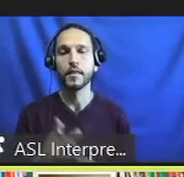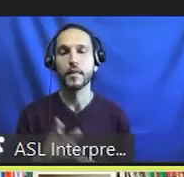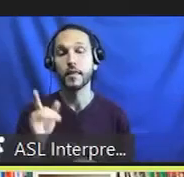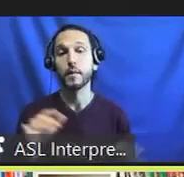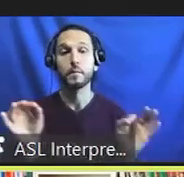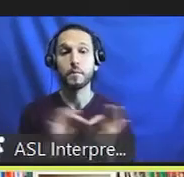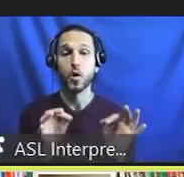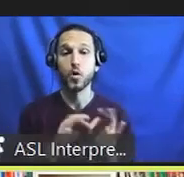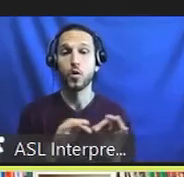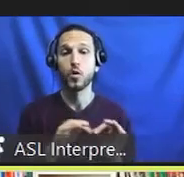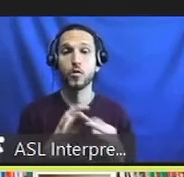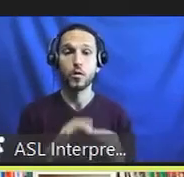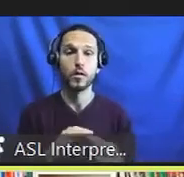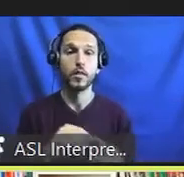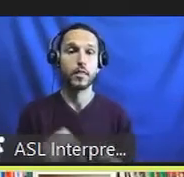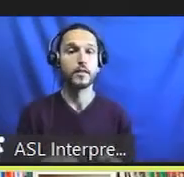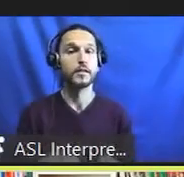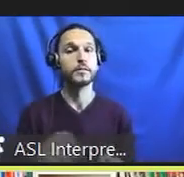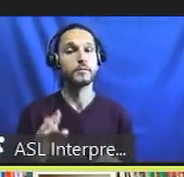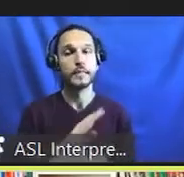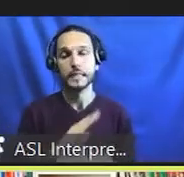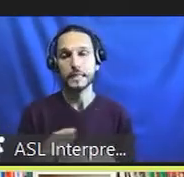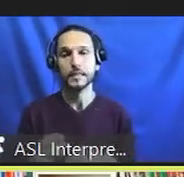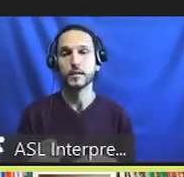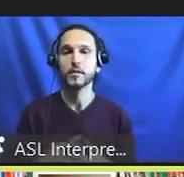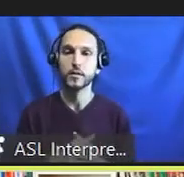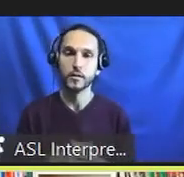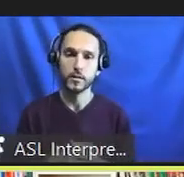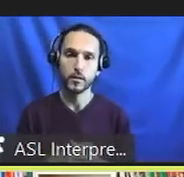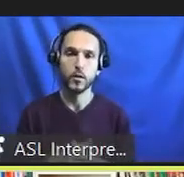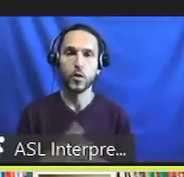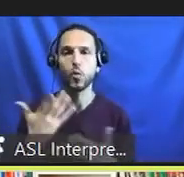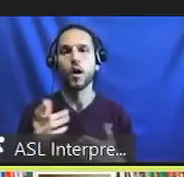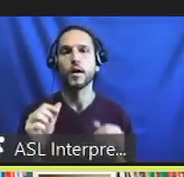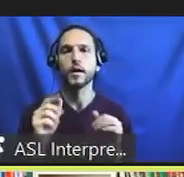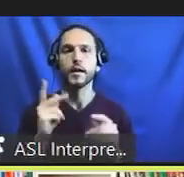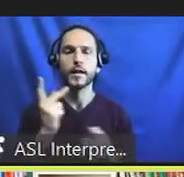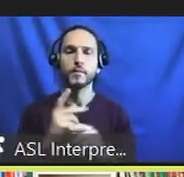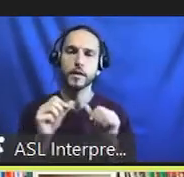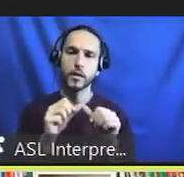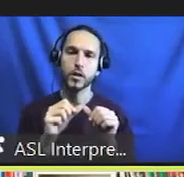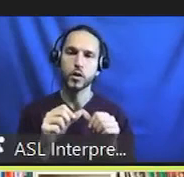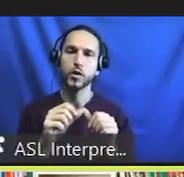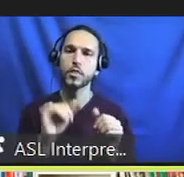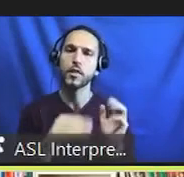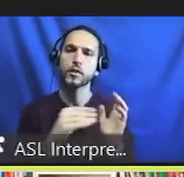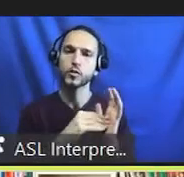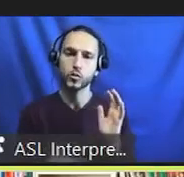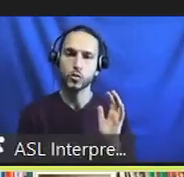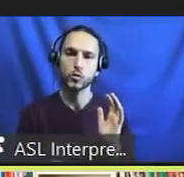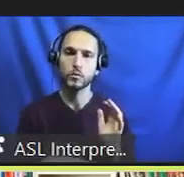is to ensure continuity. Because students develop a relationship